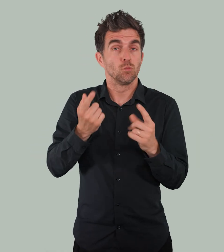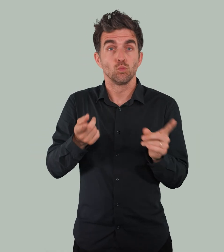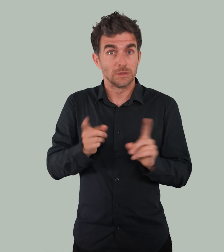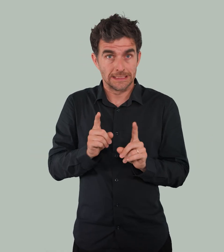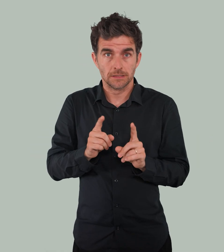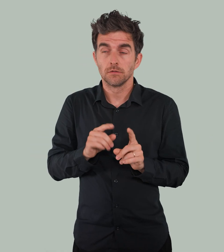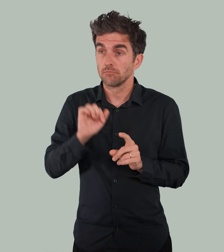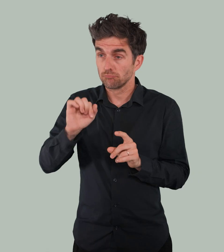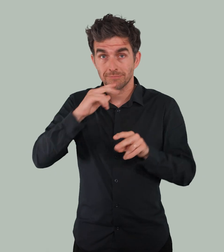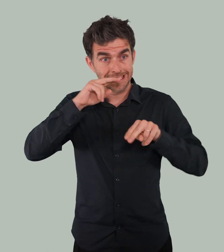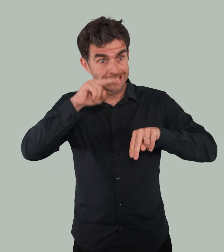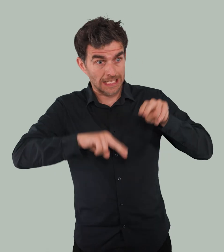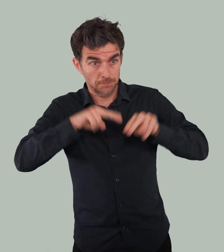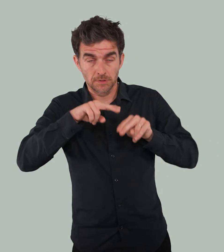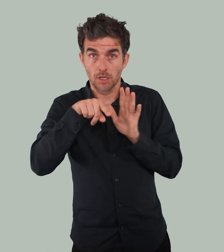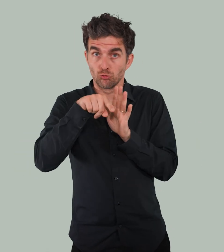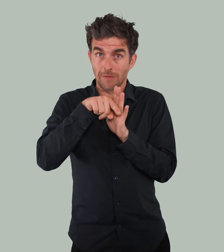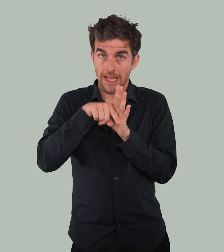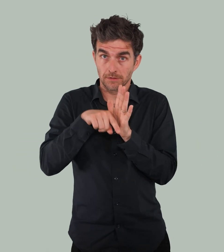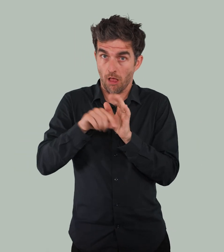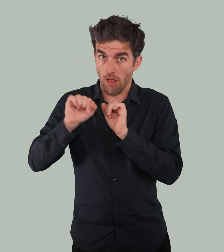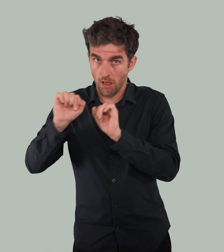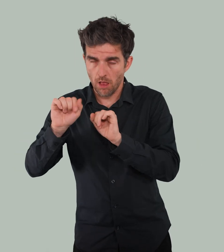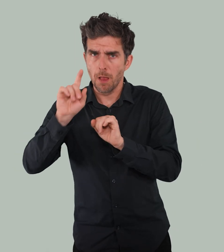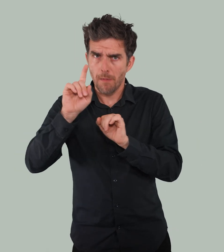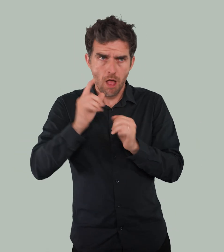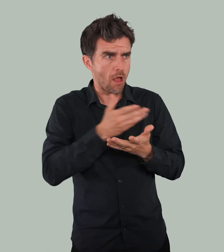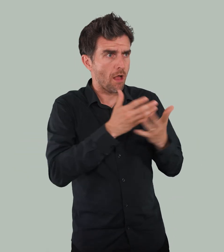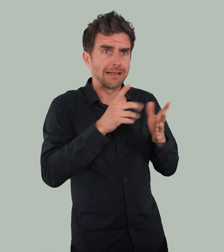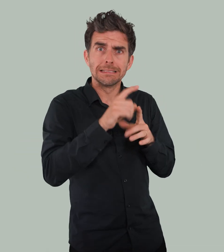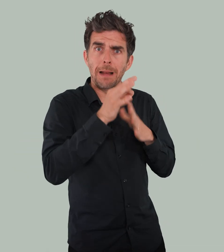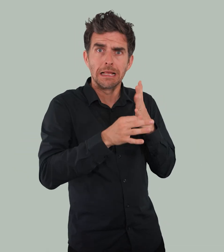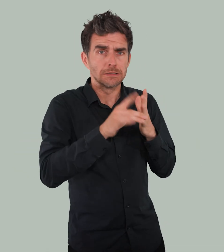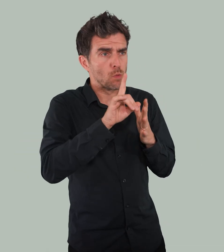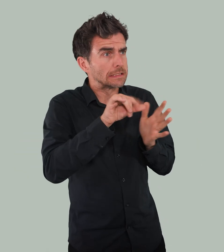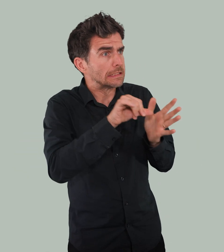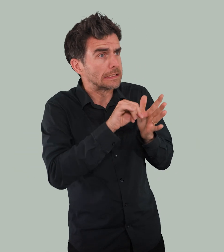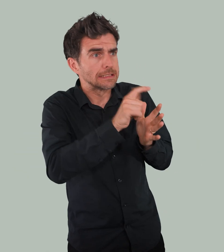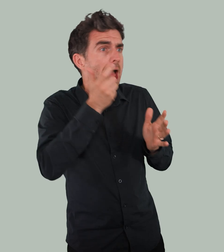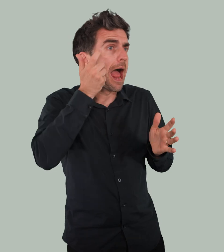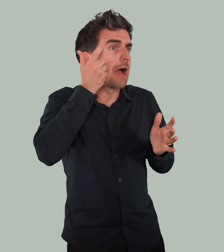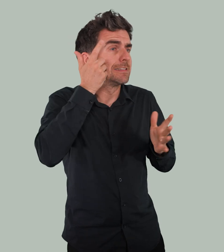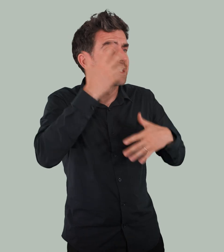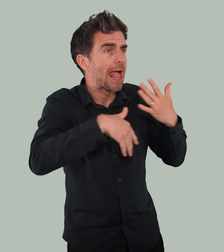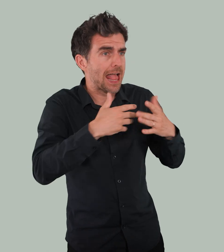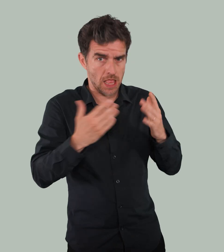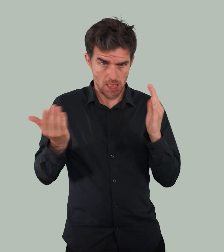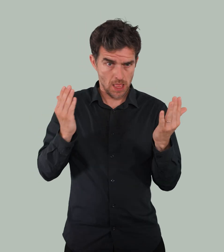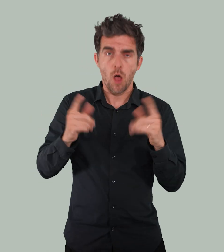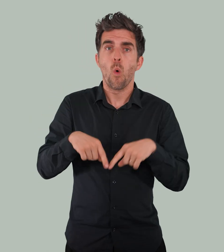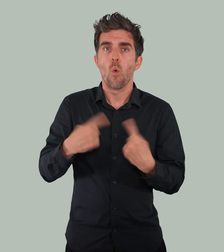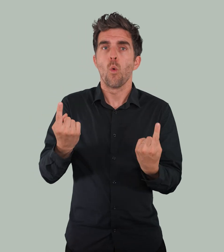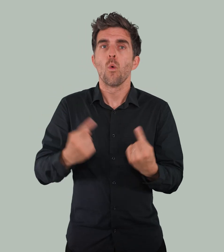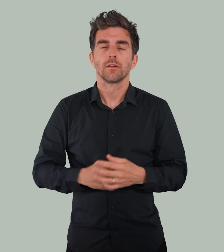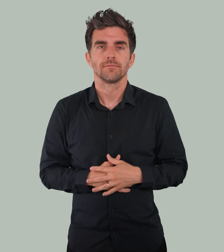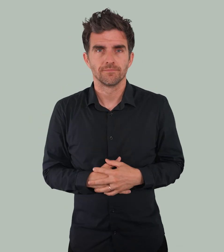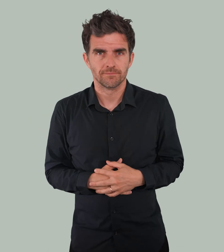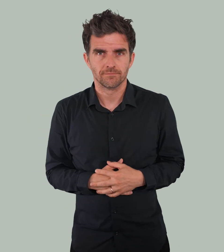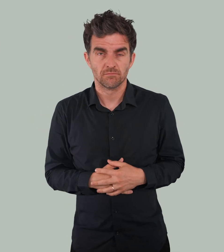between the assessment criteria and how disability affects their daily lives.